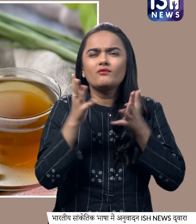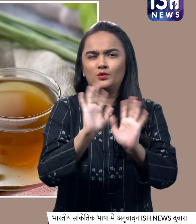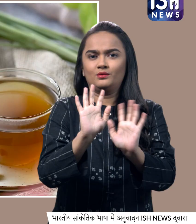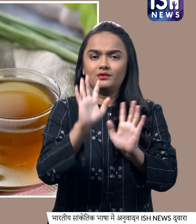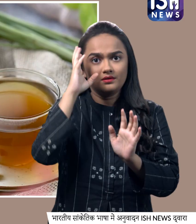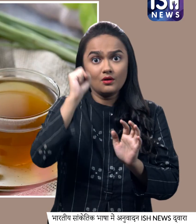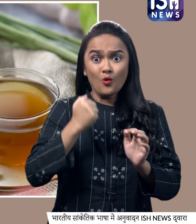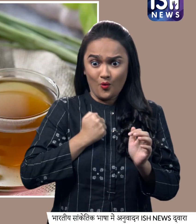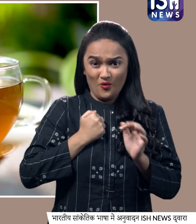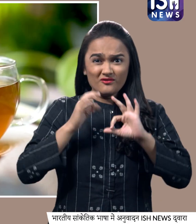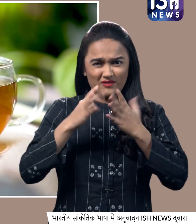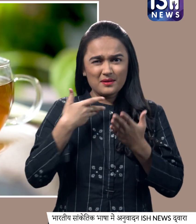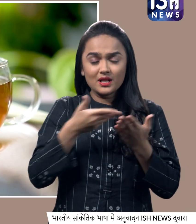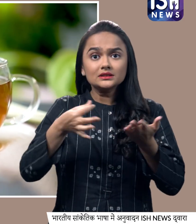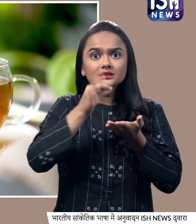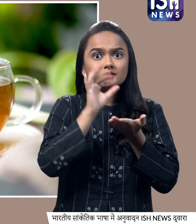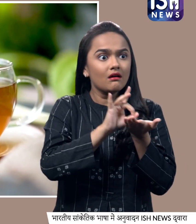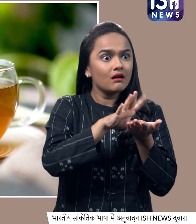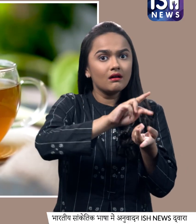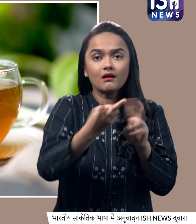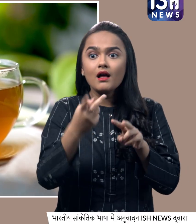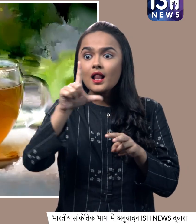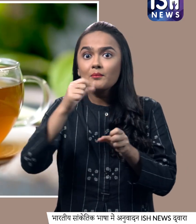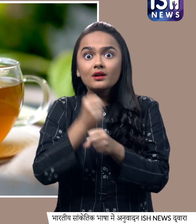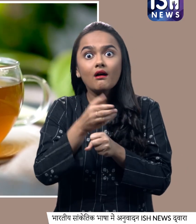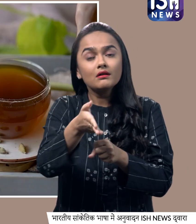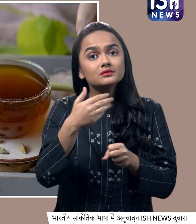Many people in my family have switched their regular tea with lemongrass tea